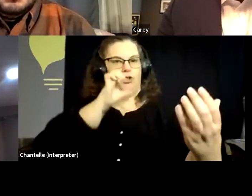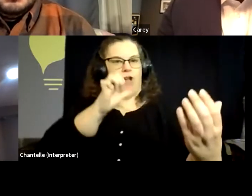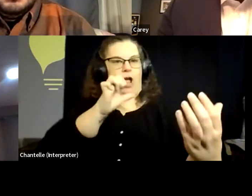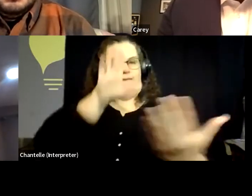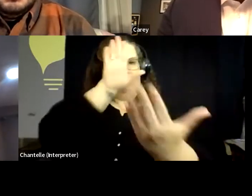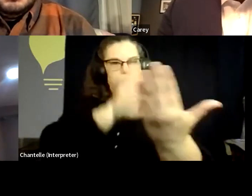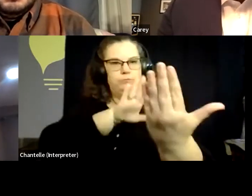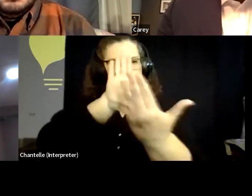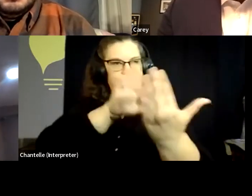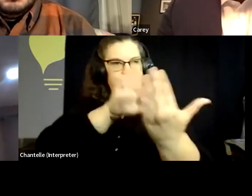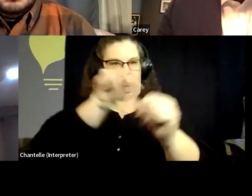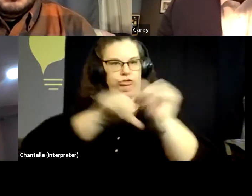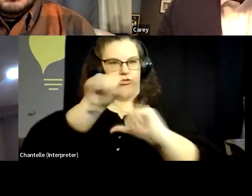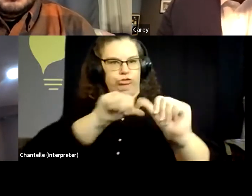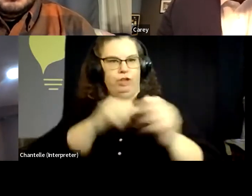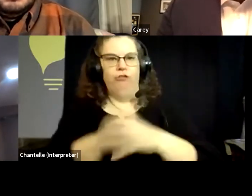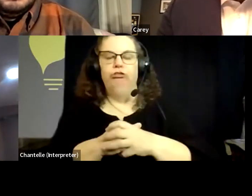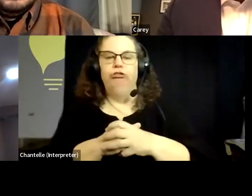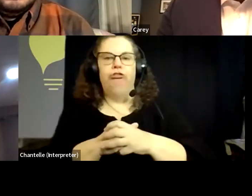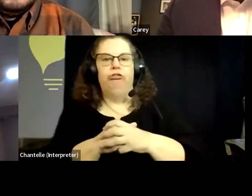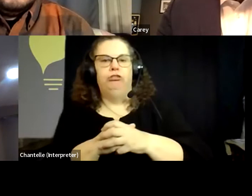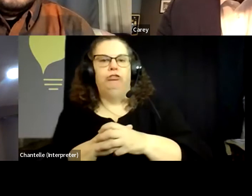other breathing in each other's face.